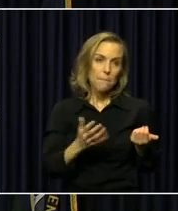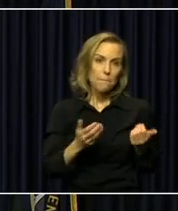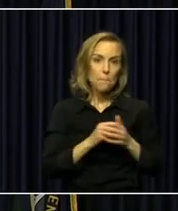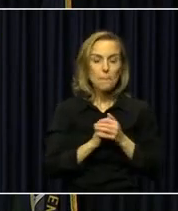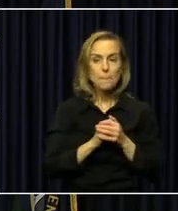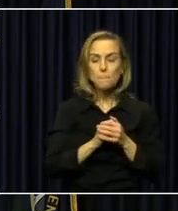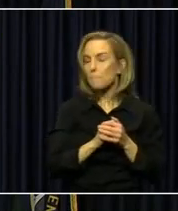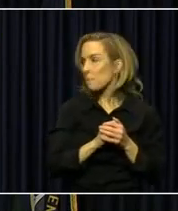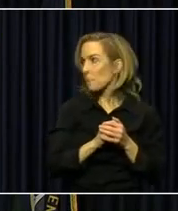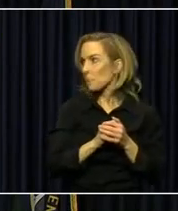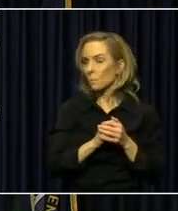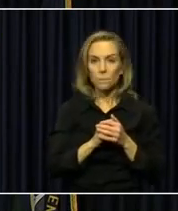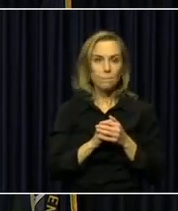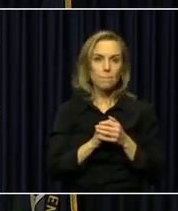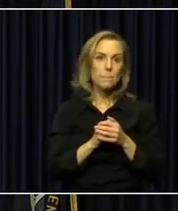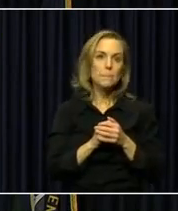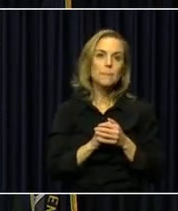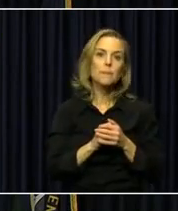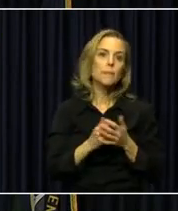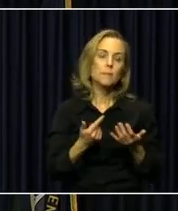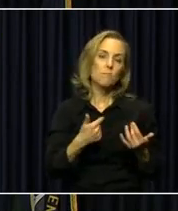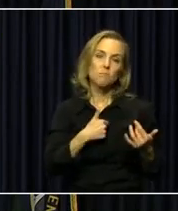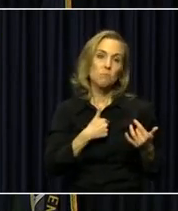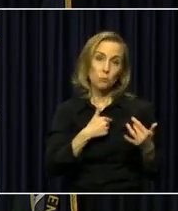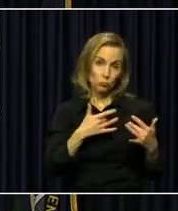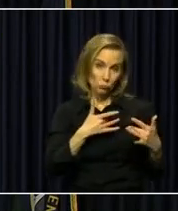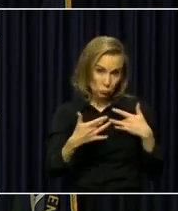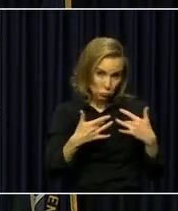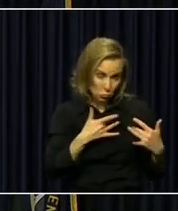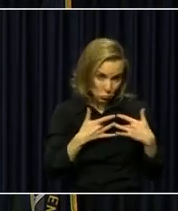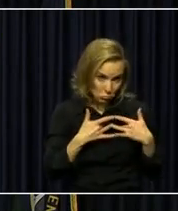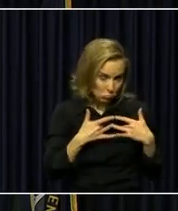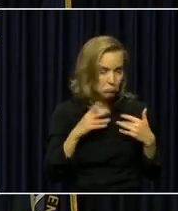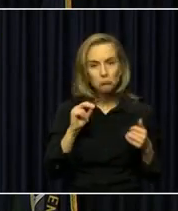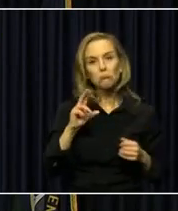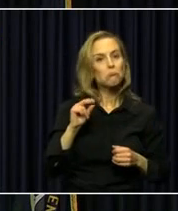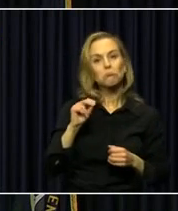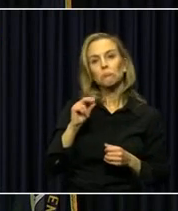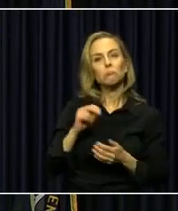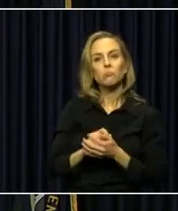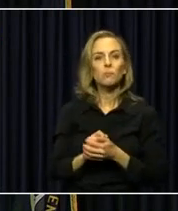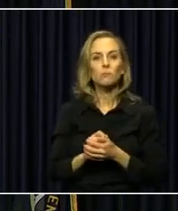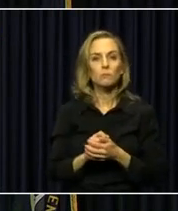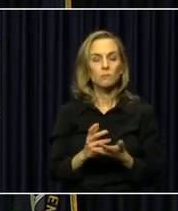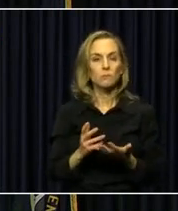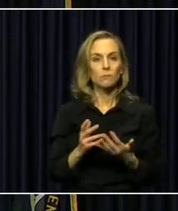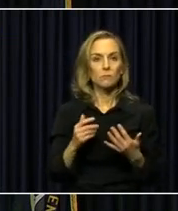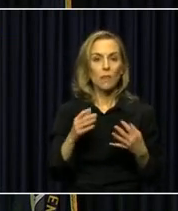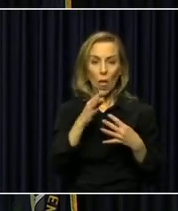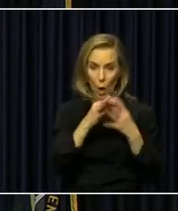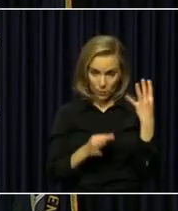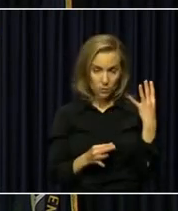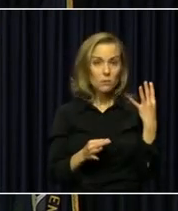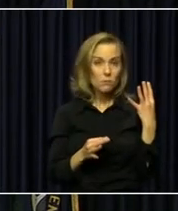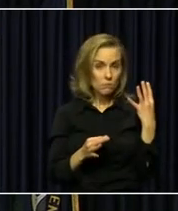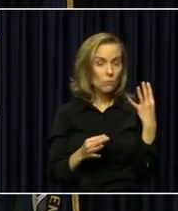I KNOW WE ALL WANT TO GET BACK TO BEING ABLE TO BE IN IN PERSON